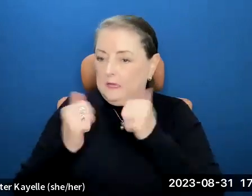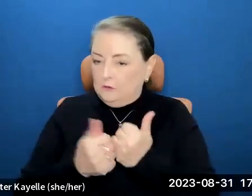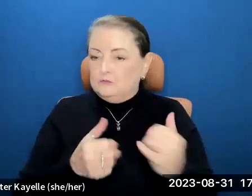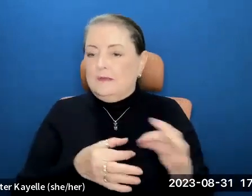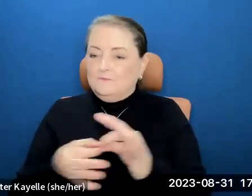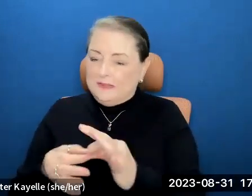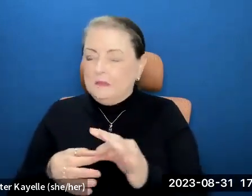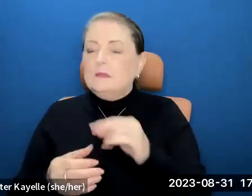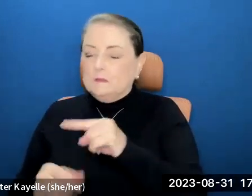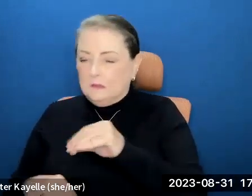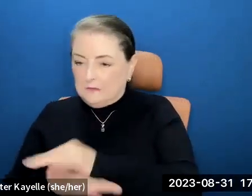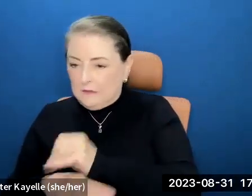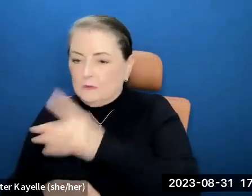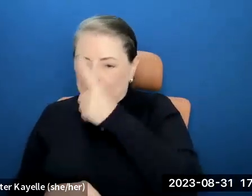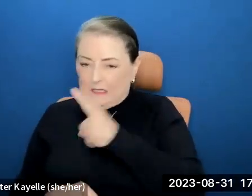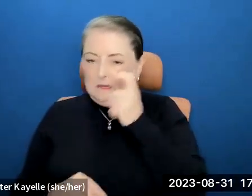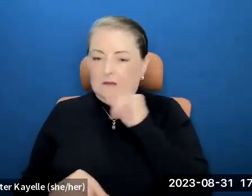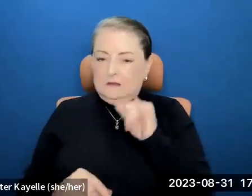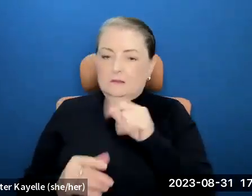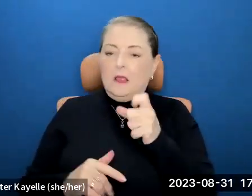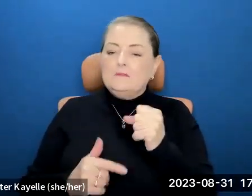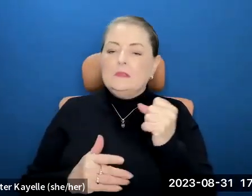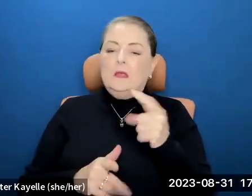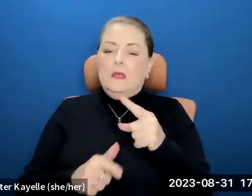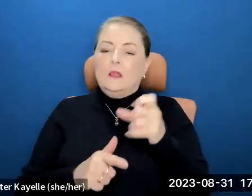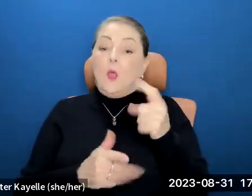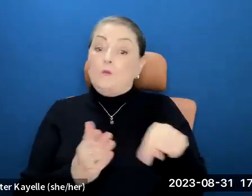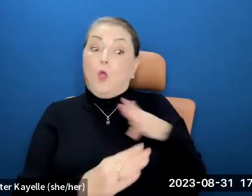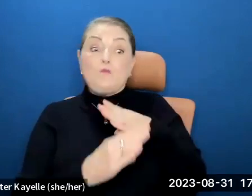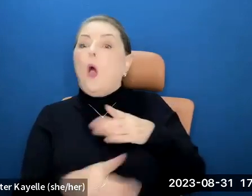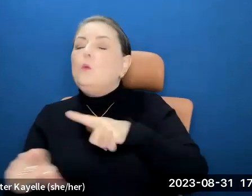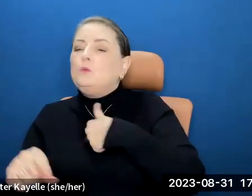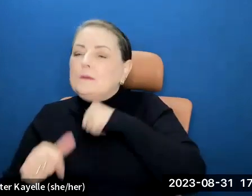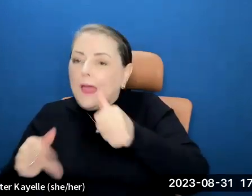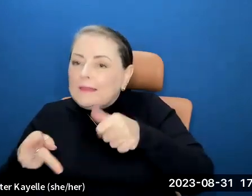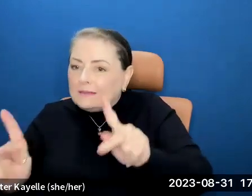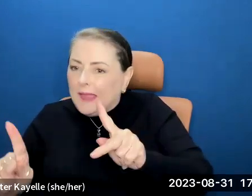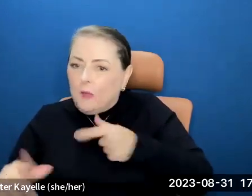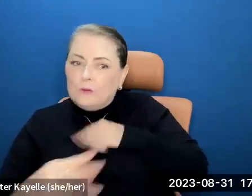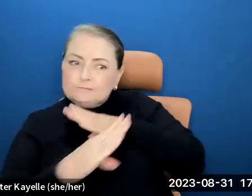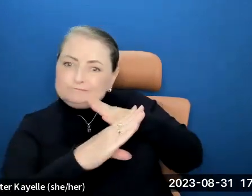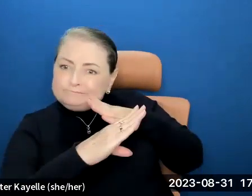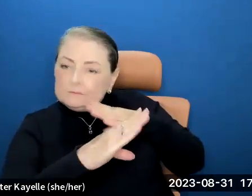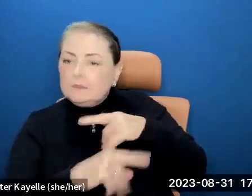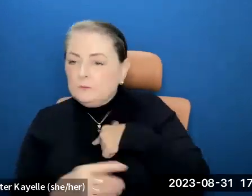counselors because the the whack restricts us uh from using them we currently do employ substance